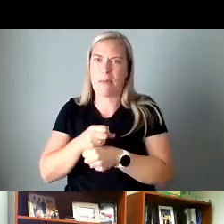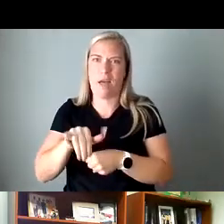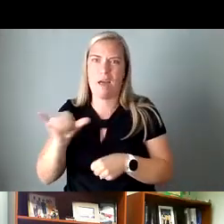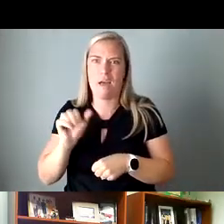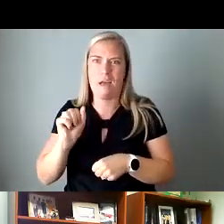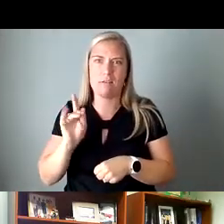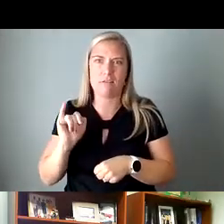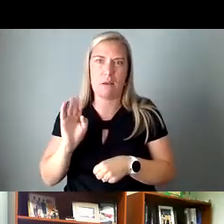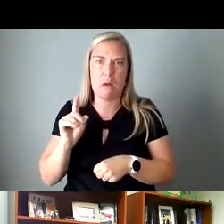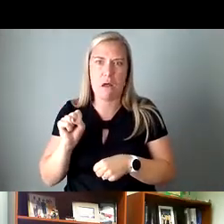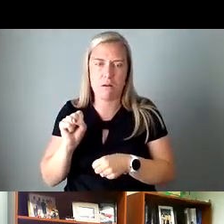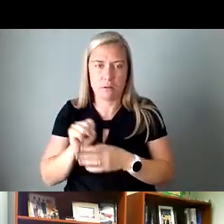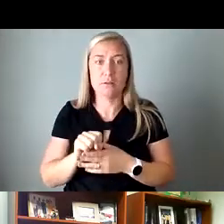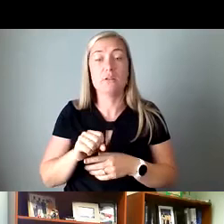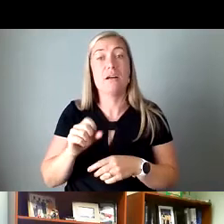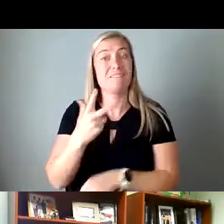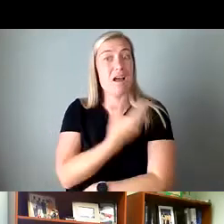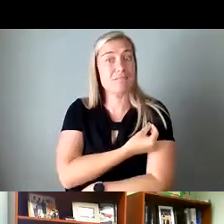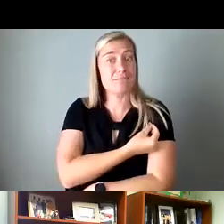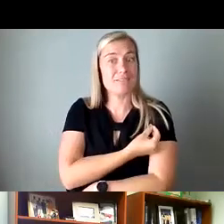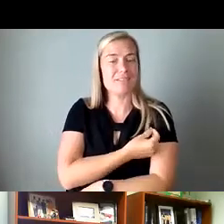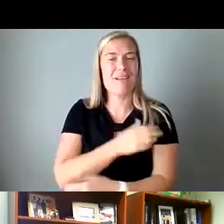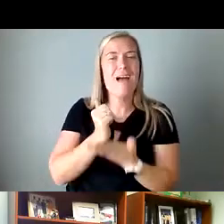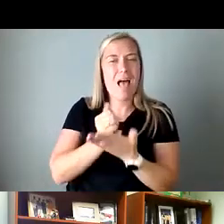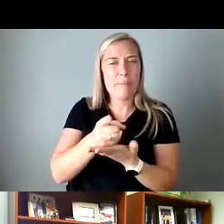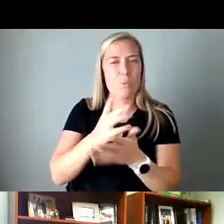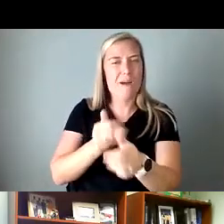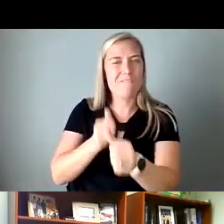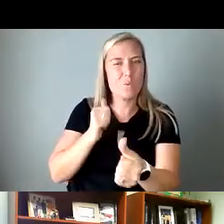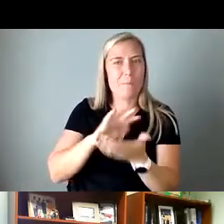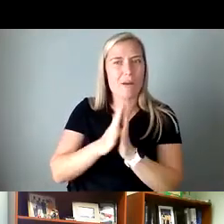having to become infected and the risks that go along with that. But additionally the response